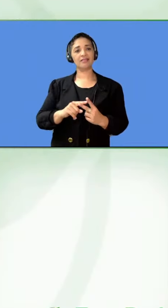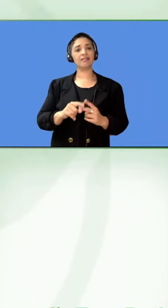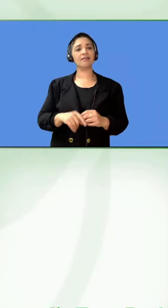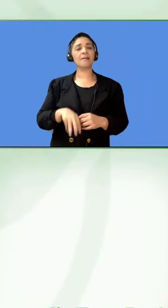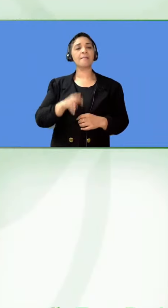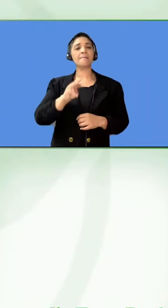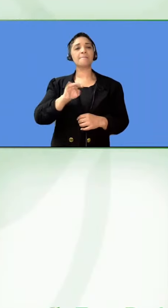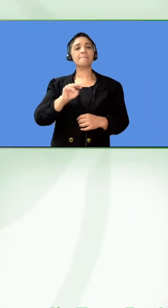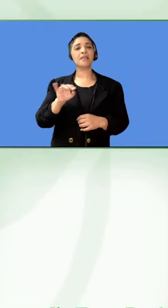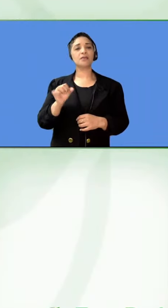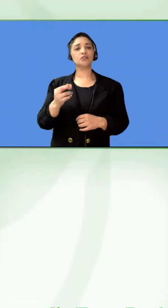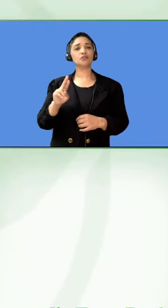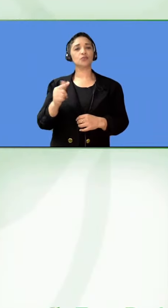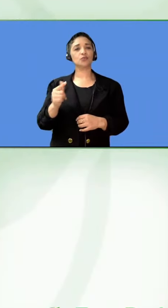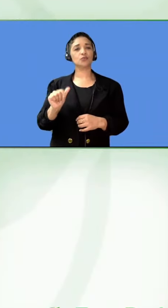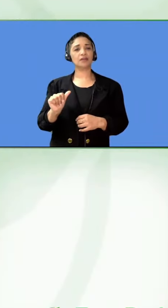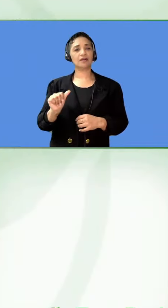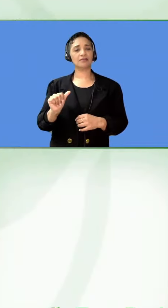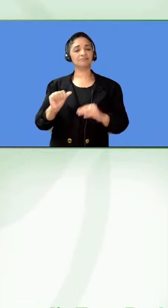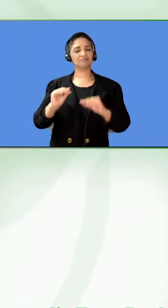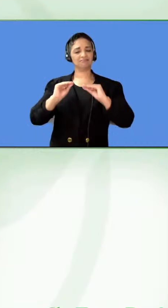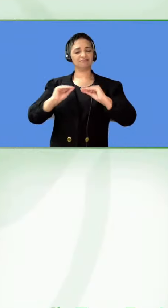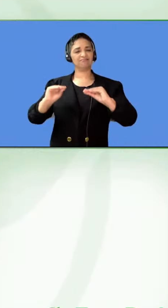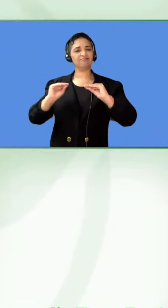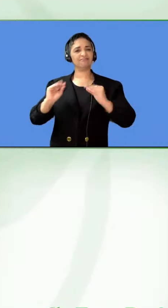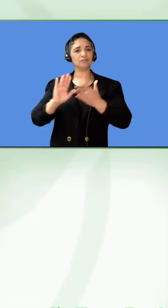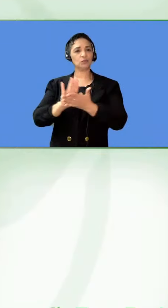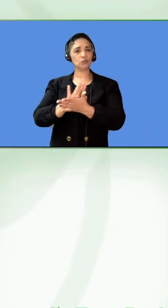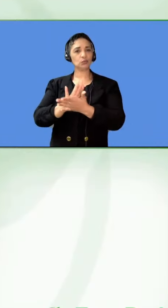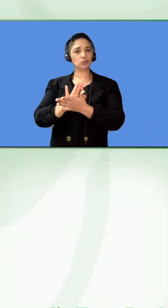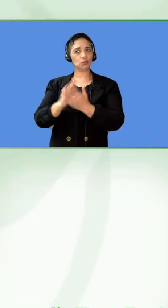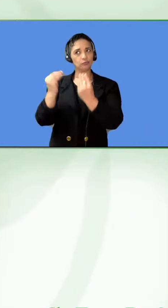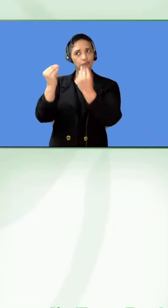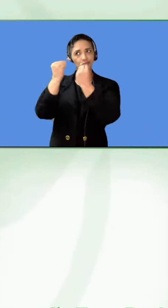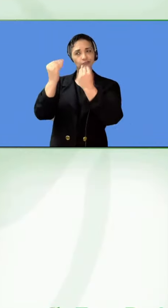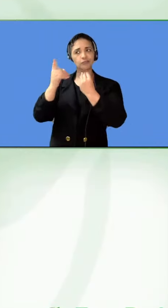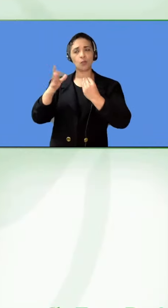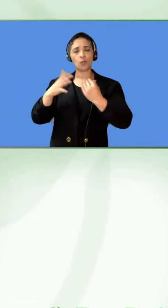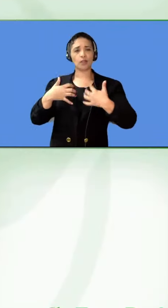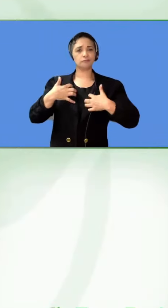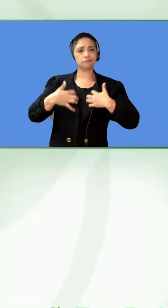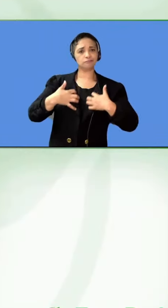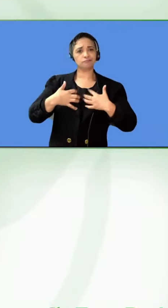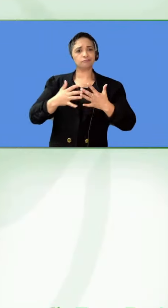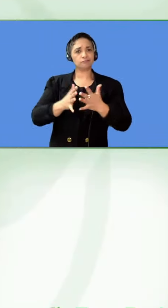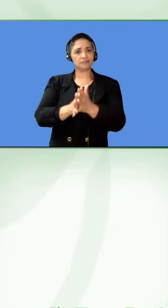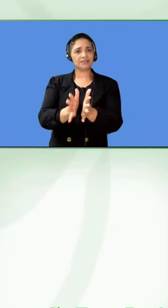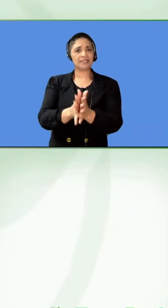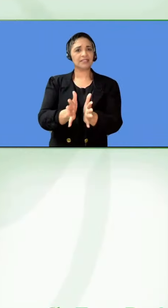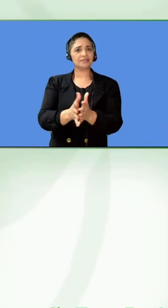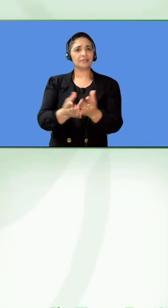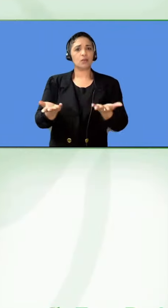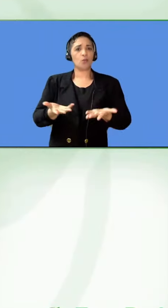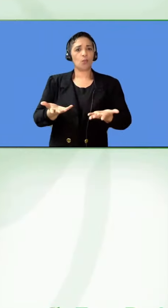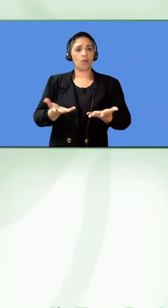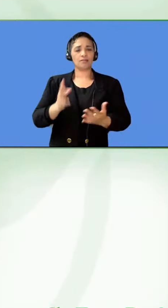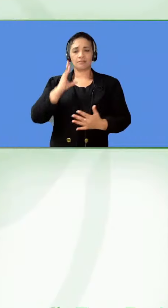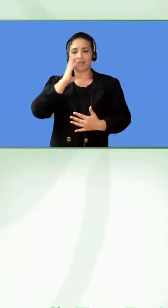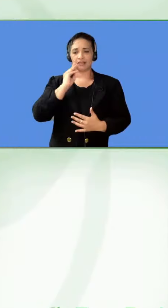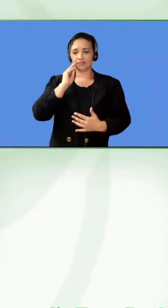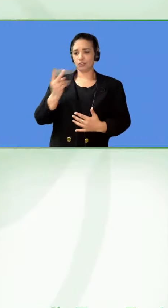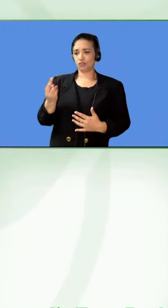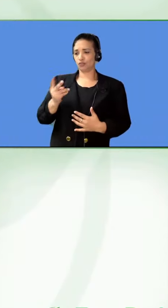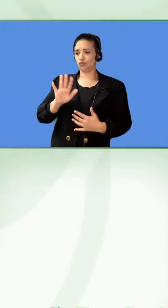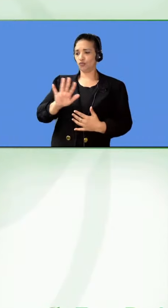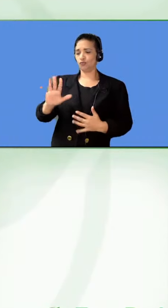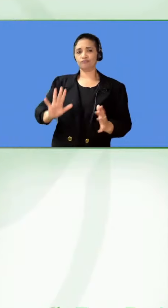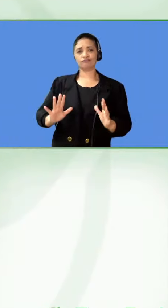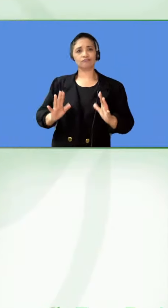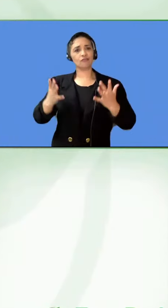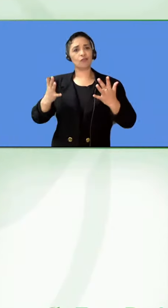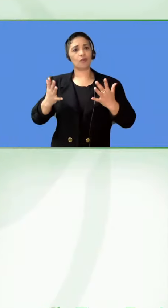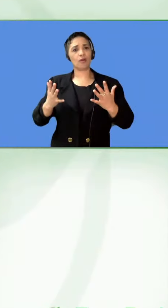us very interesting things about the student life, as a person with a visual impairment,